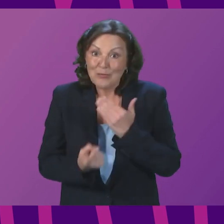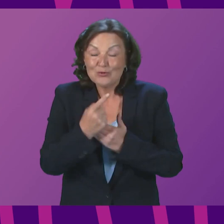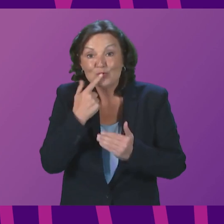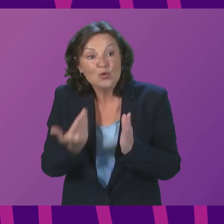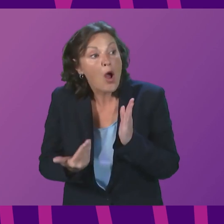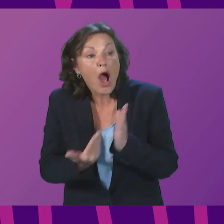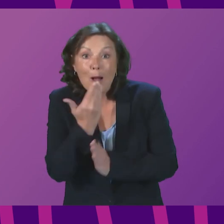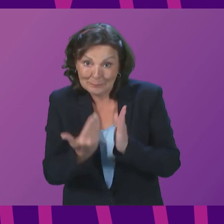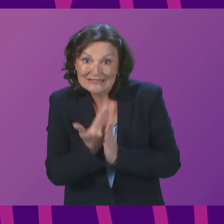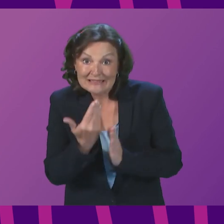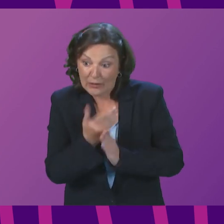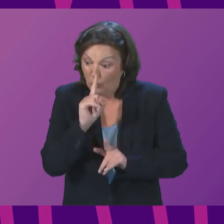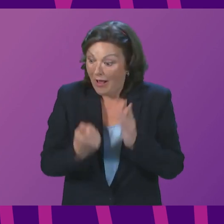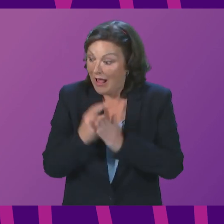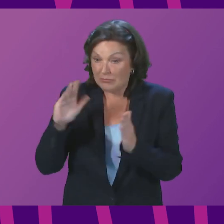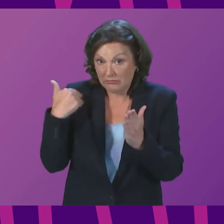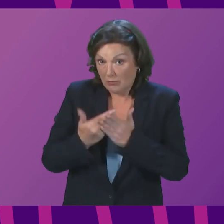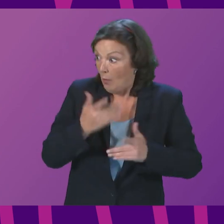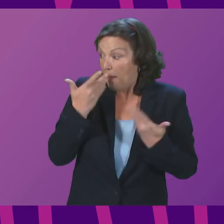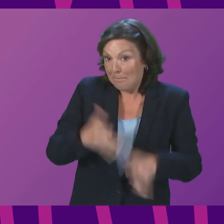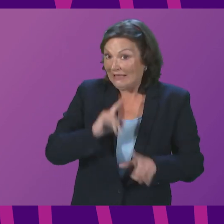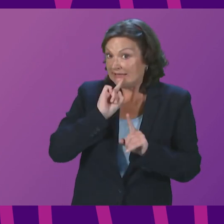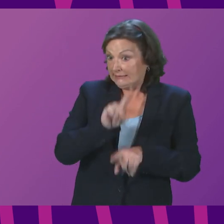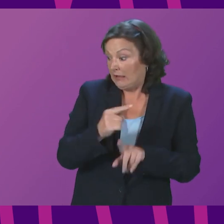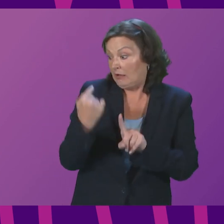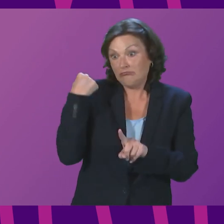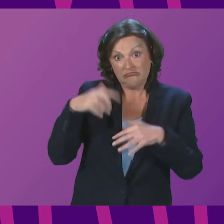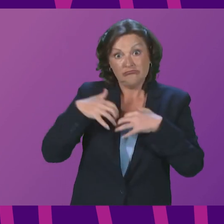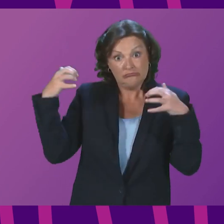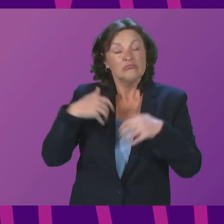What I said in the chamber then is true: it is absolutely the case that we are limited